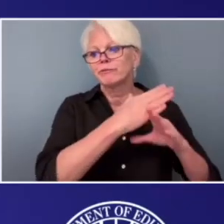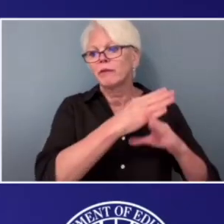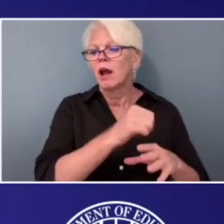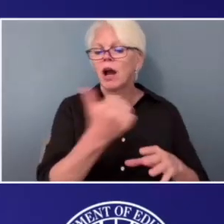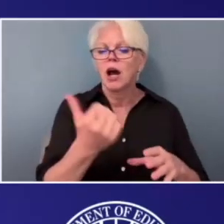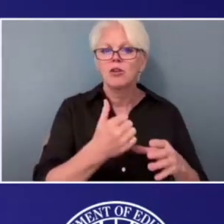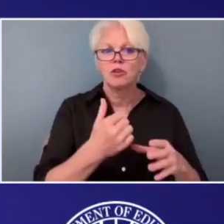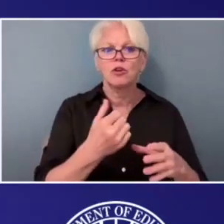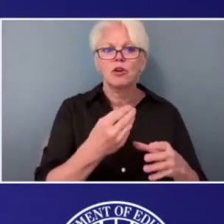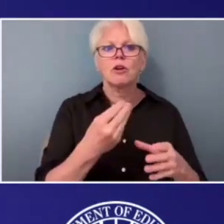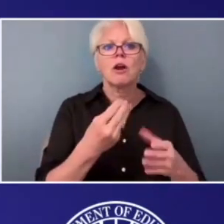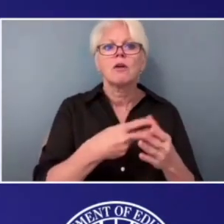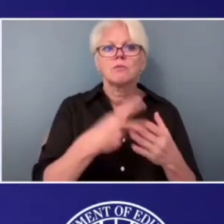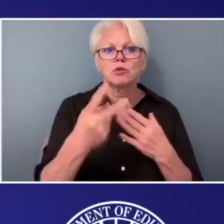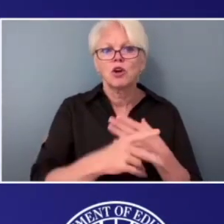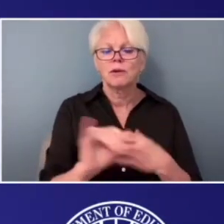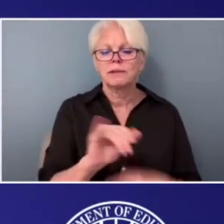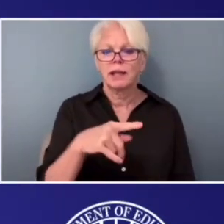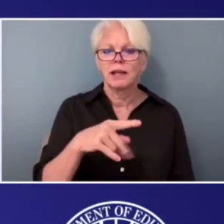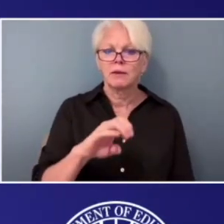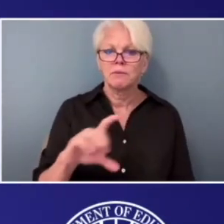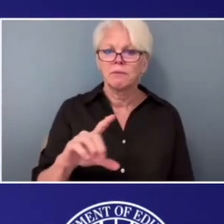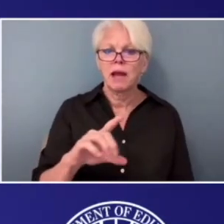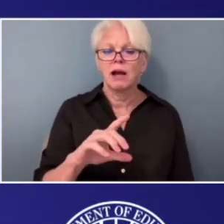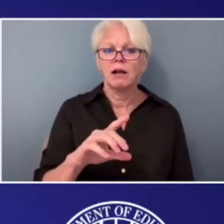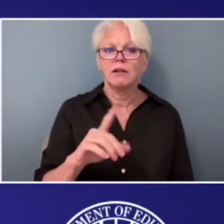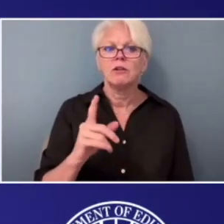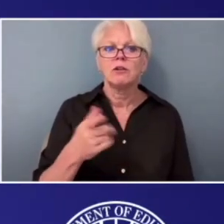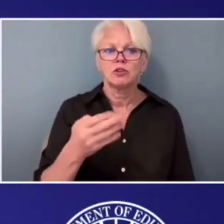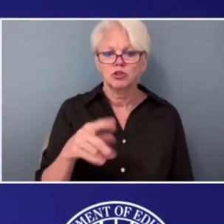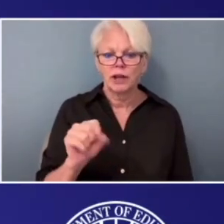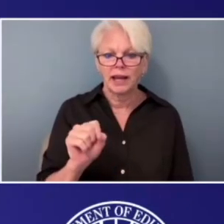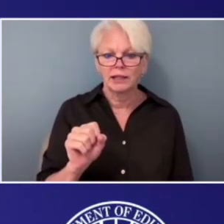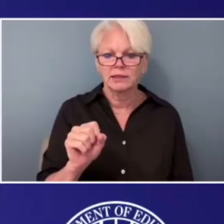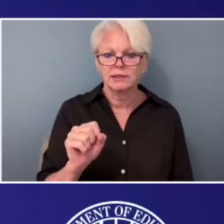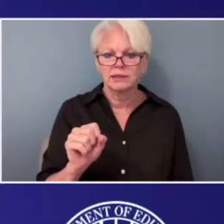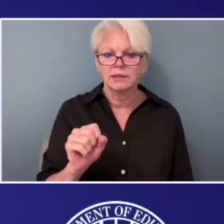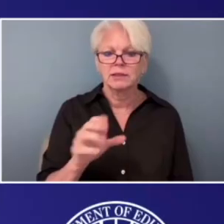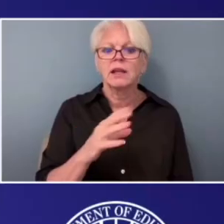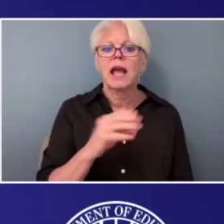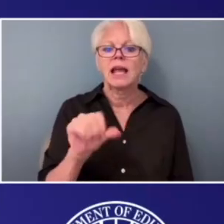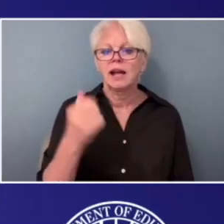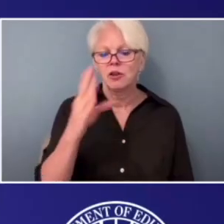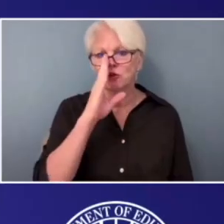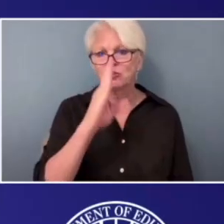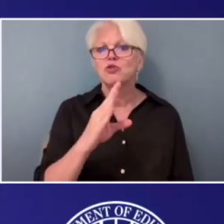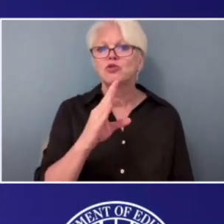and Direct Loans from implementing new statutory requirements by the statutory